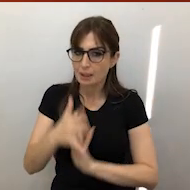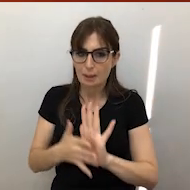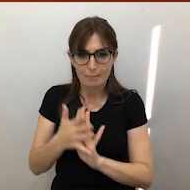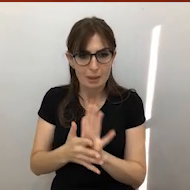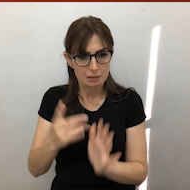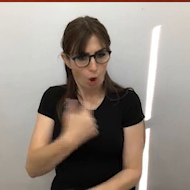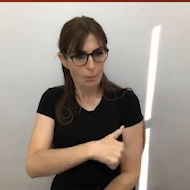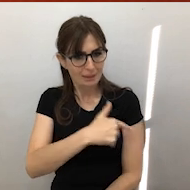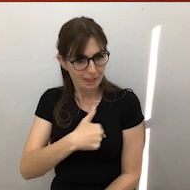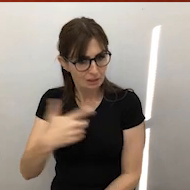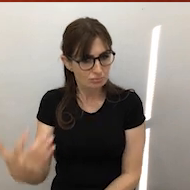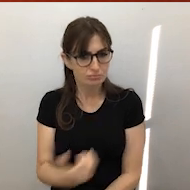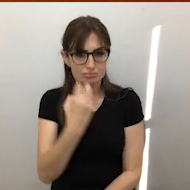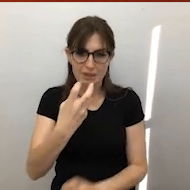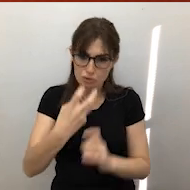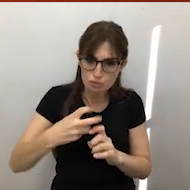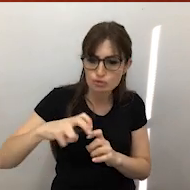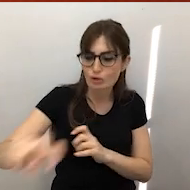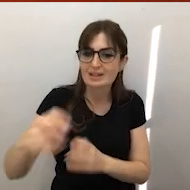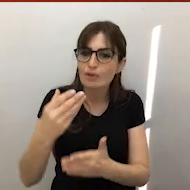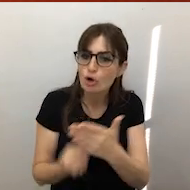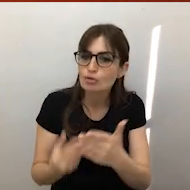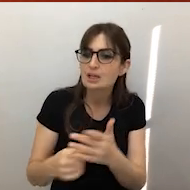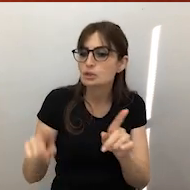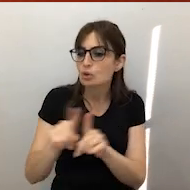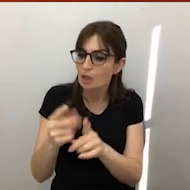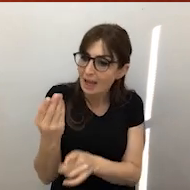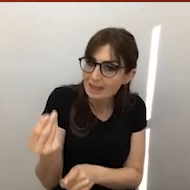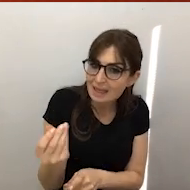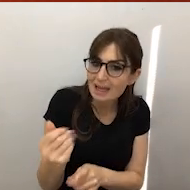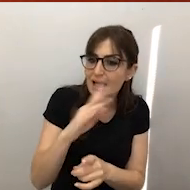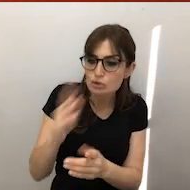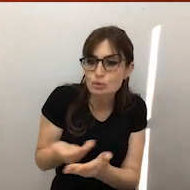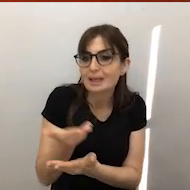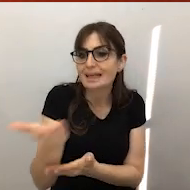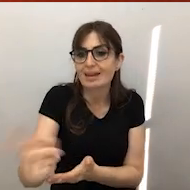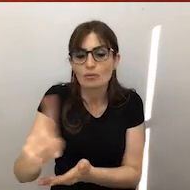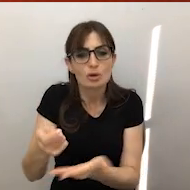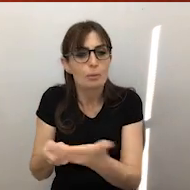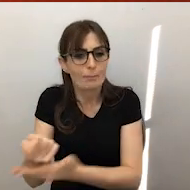A liability is an obligation to transfer a resource such as cash to settle an amount owed at